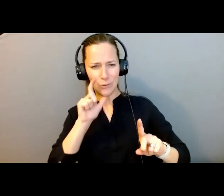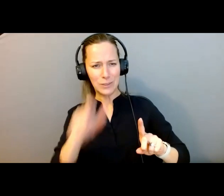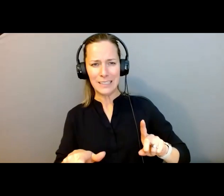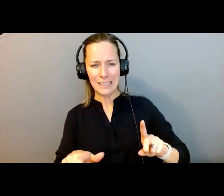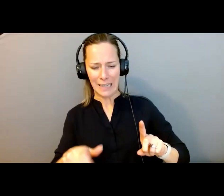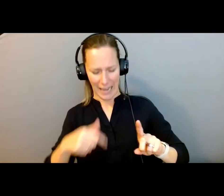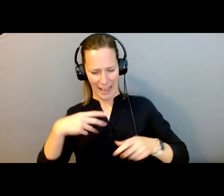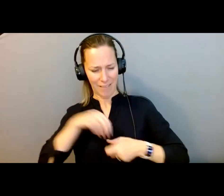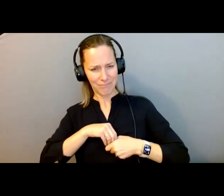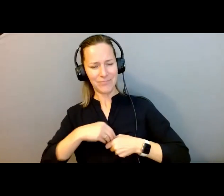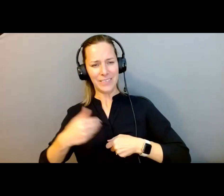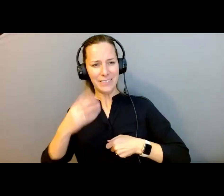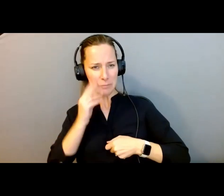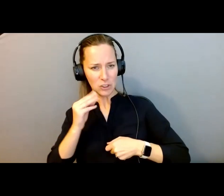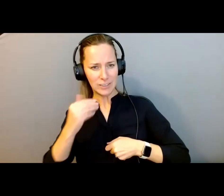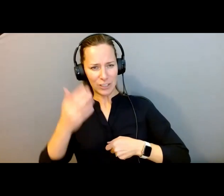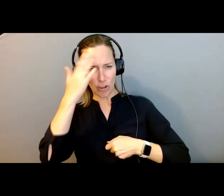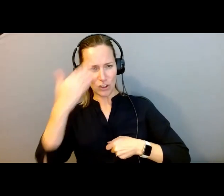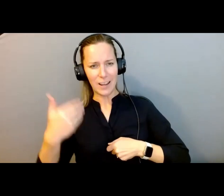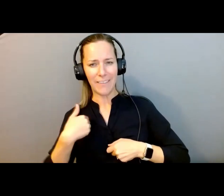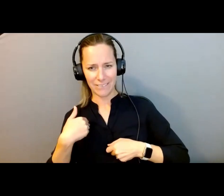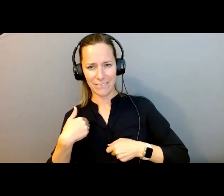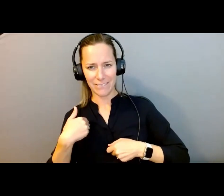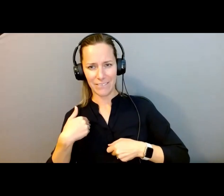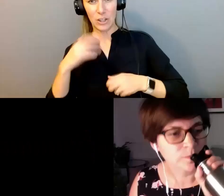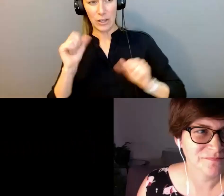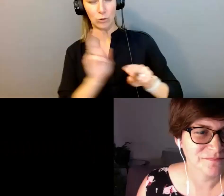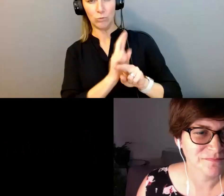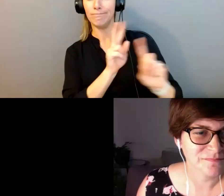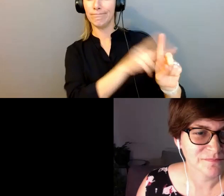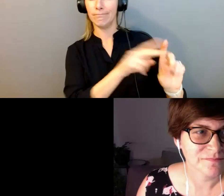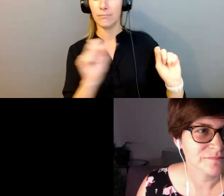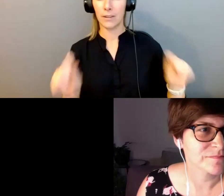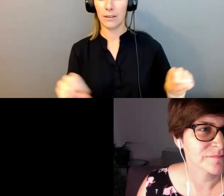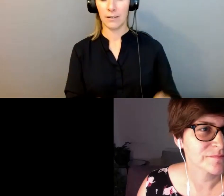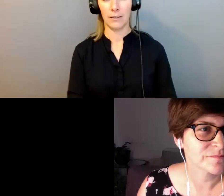for Sarah, that comment and question. >> JENNIFER CHAMBERS: One thing I forgot to